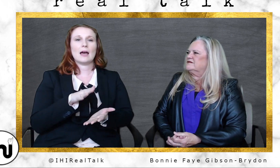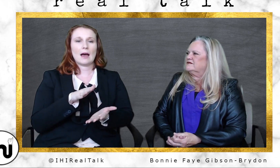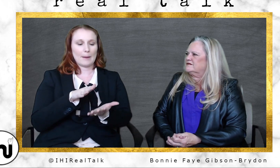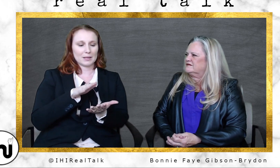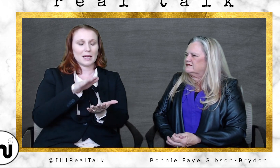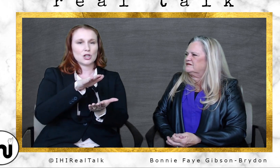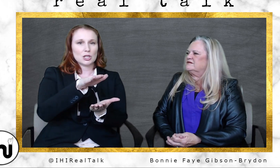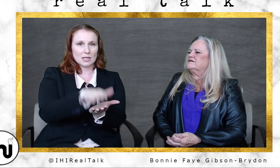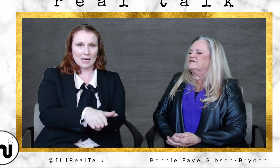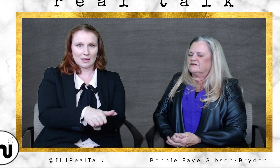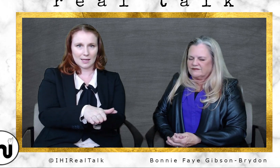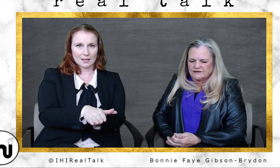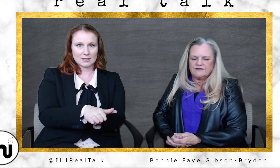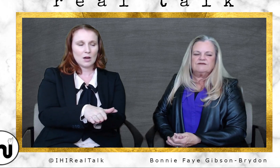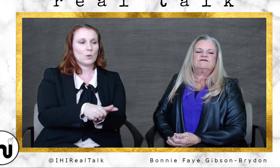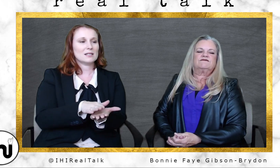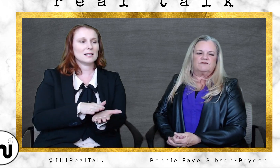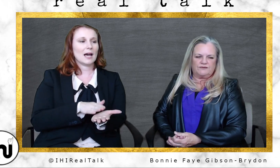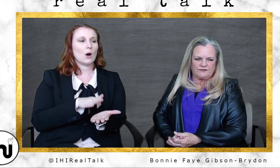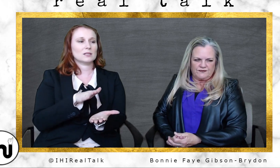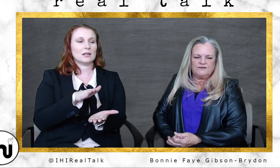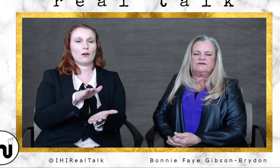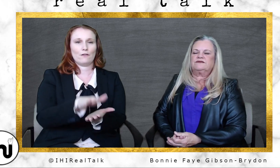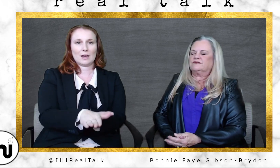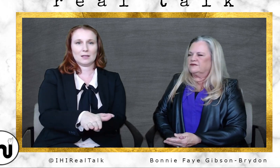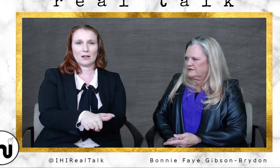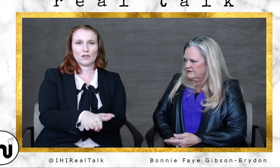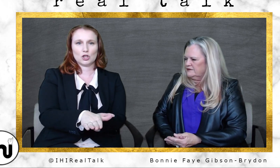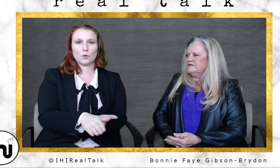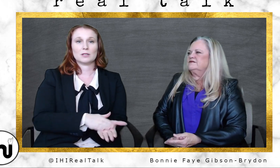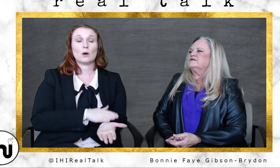applications of ethics. We see how it's gonna affect the deaf consumers, how it's